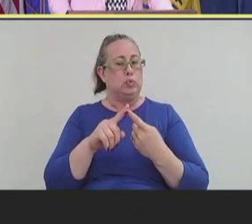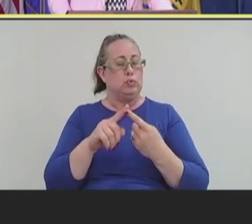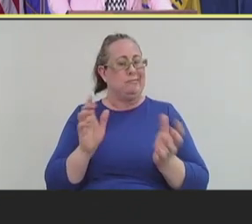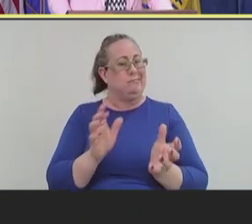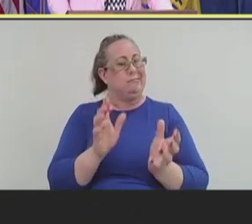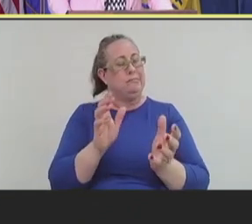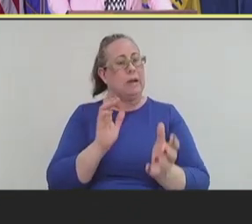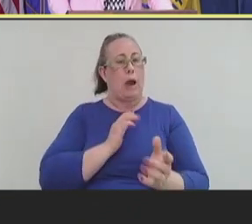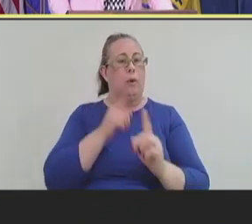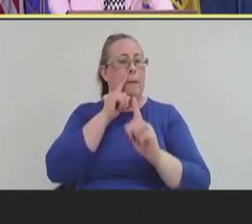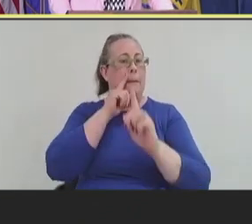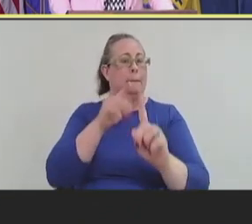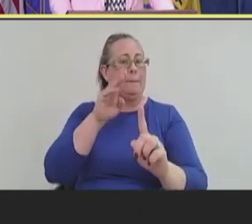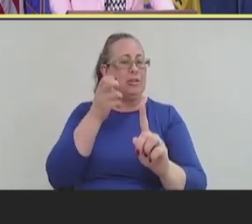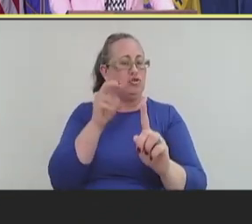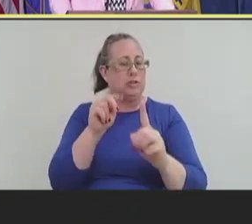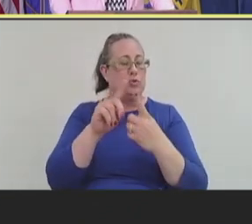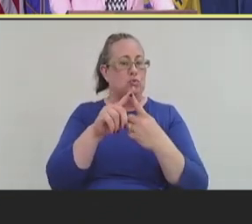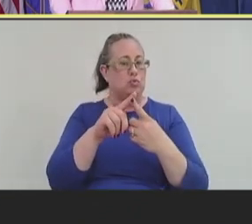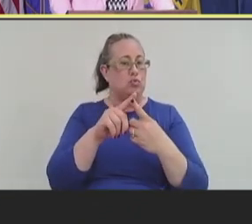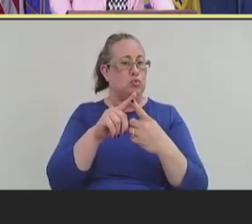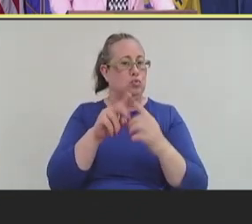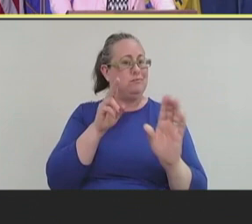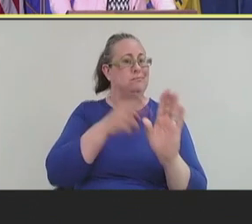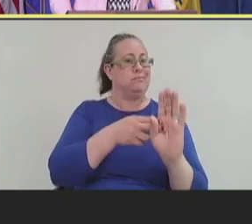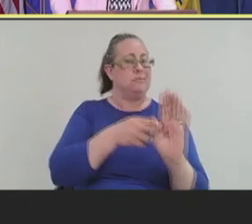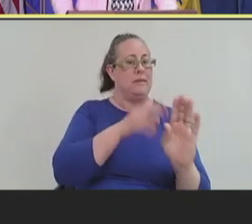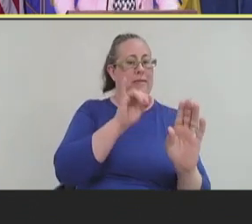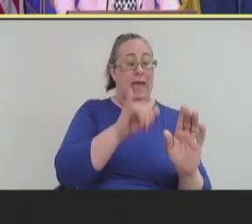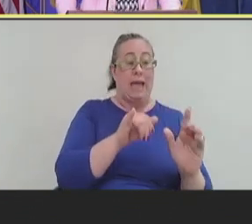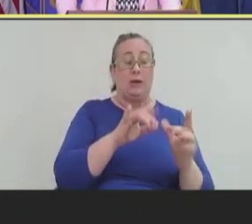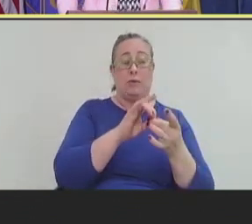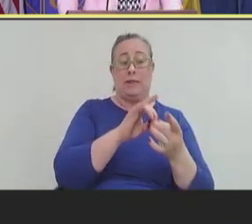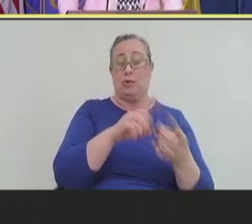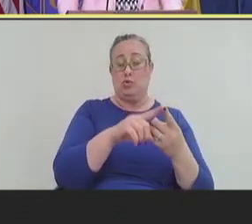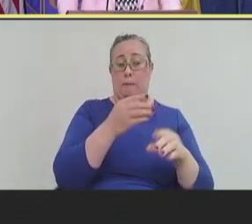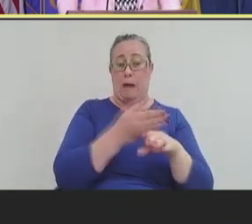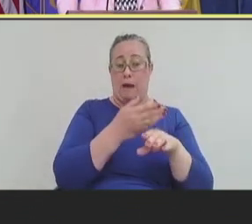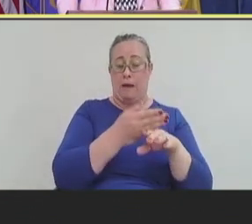IIS are really part of the modernization efforts. What Shannon was just talking about with having